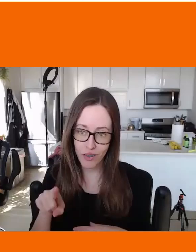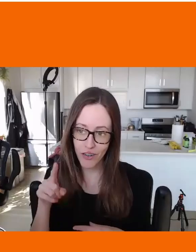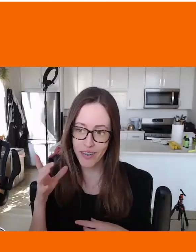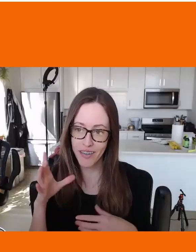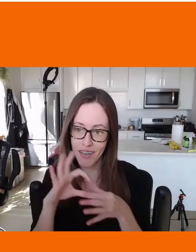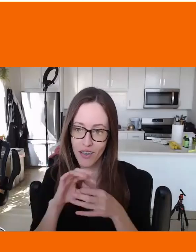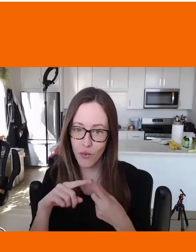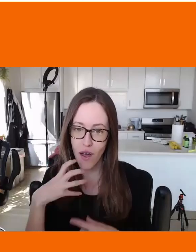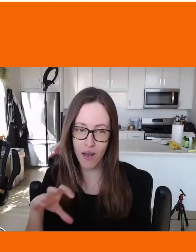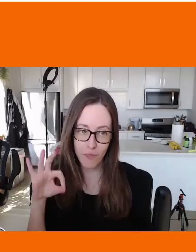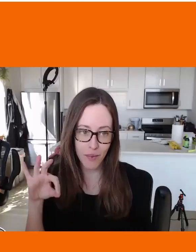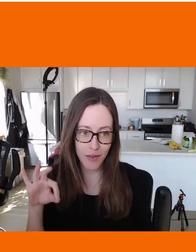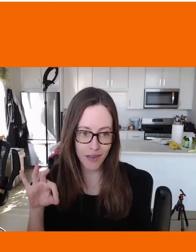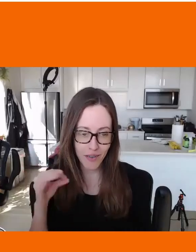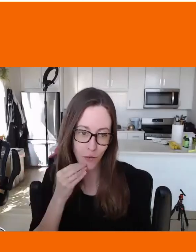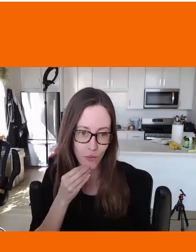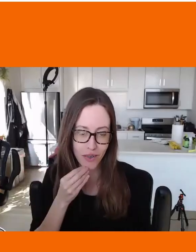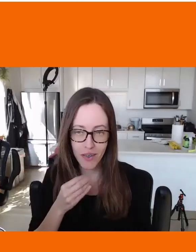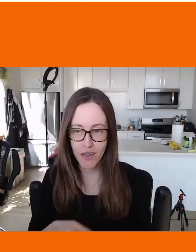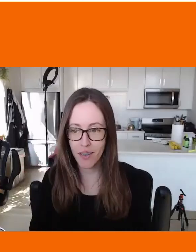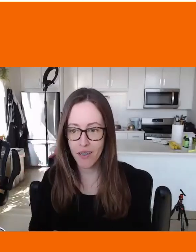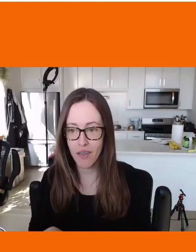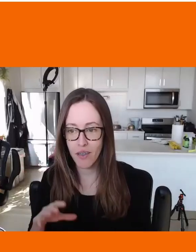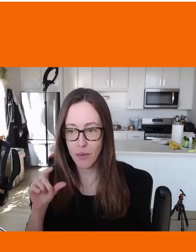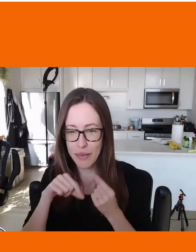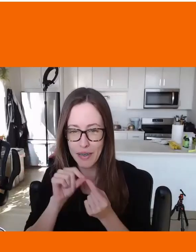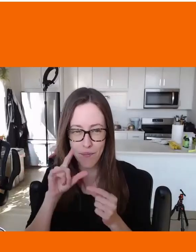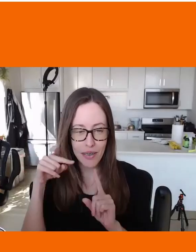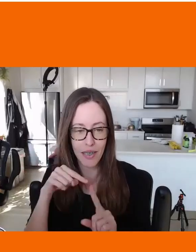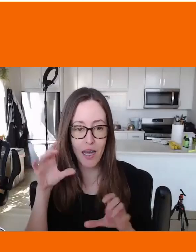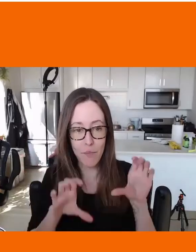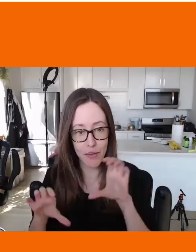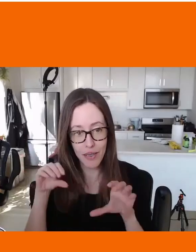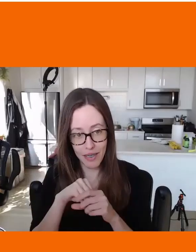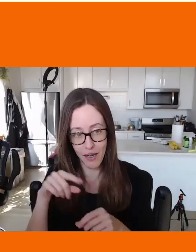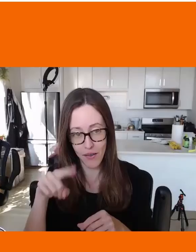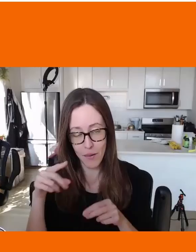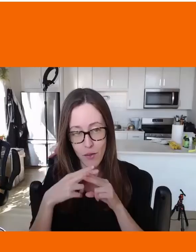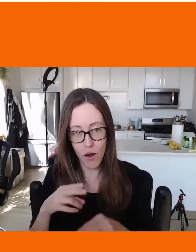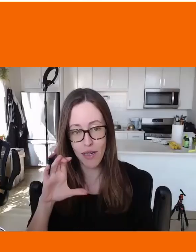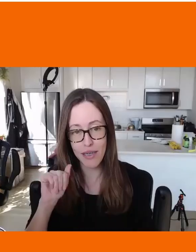And the answer to this question is actually tied back to hot peppers. There's a specific chemical in hot